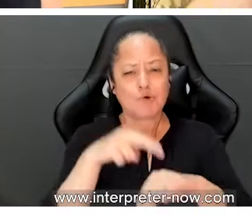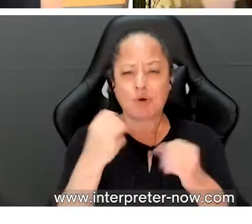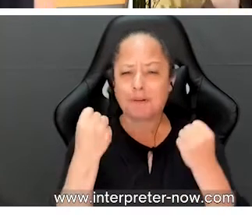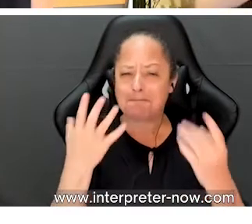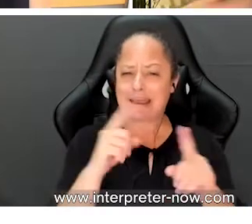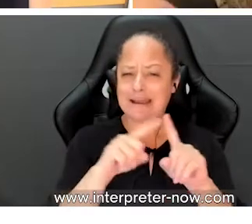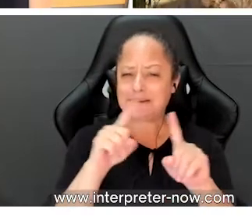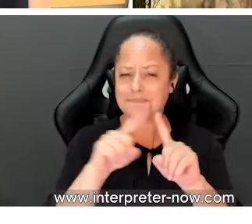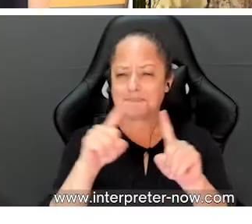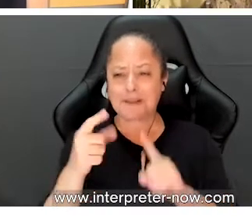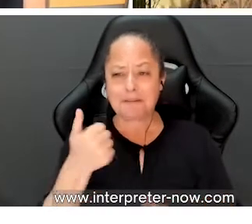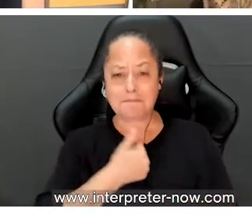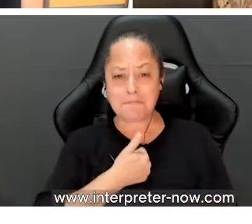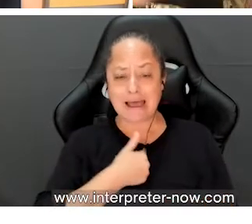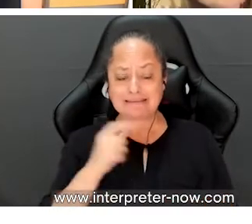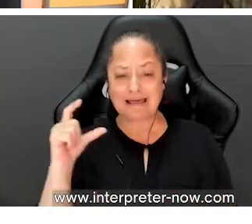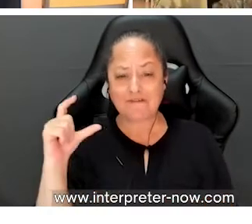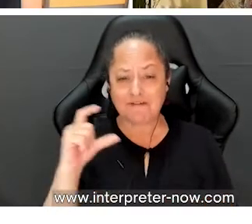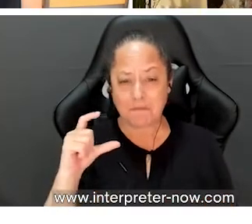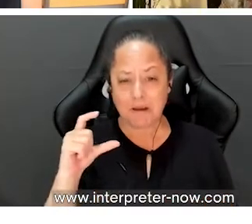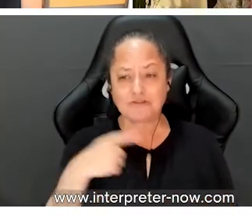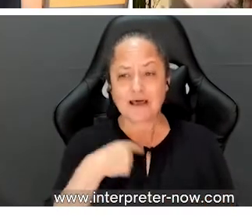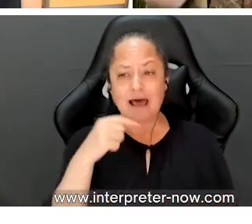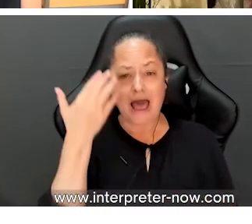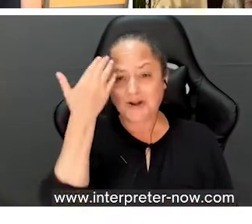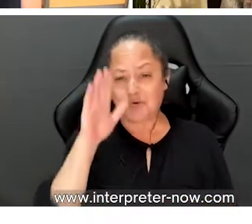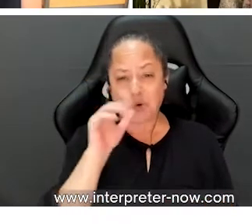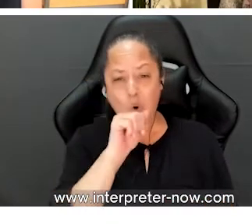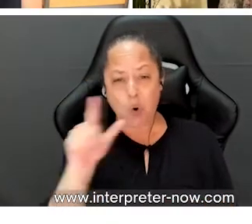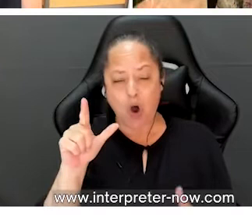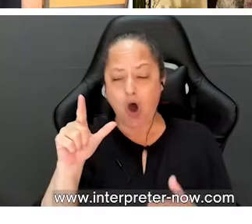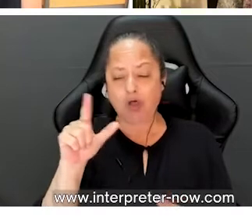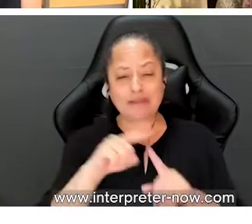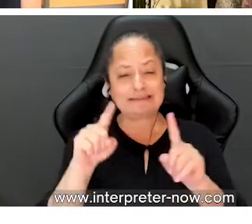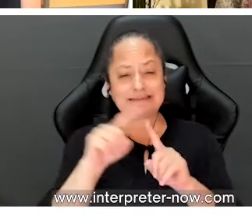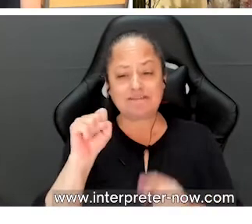And even myself as a Muslim, I don't even know all of the sects within Islam, right?